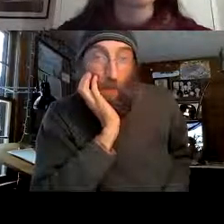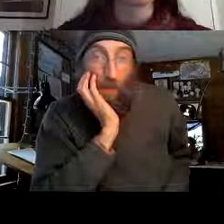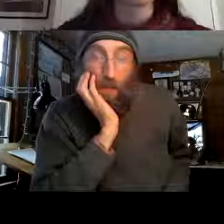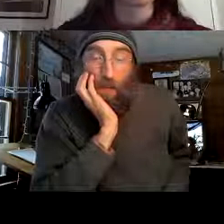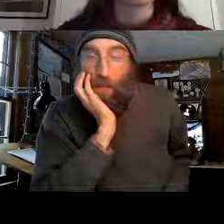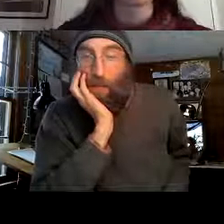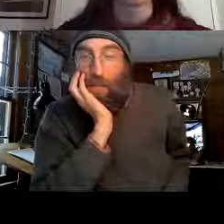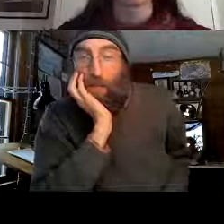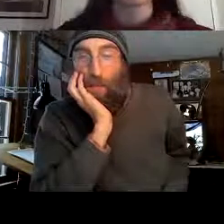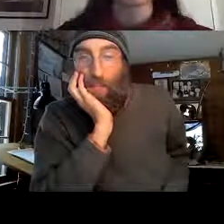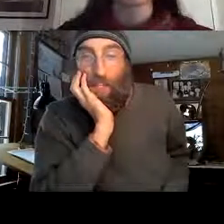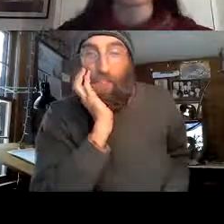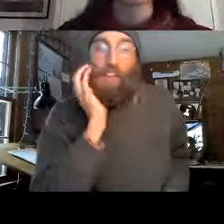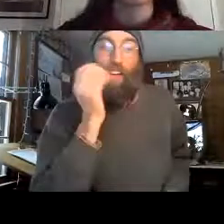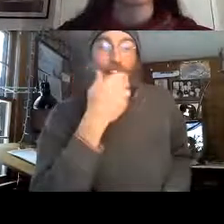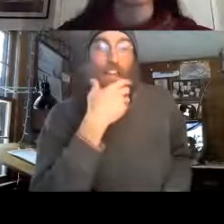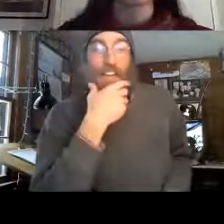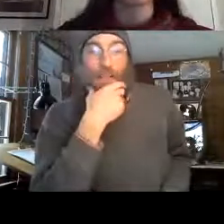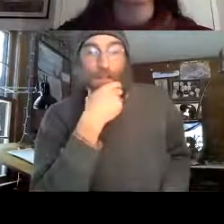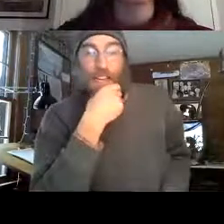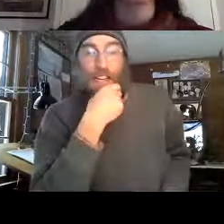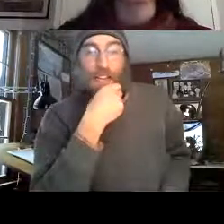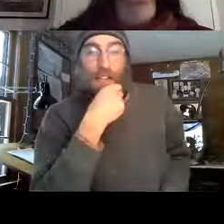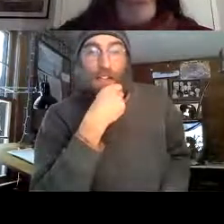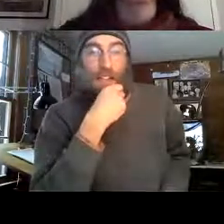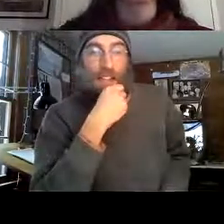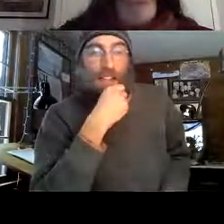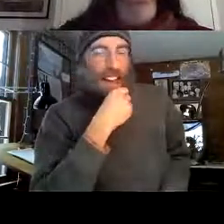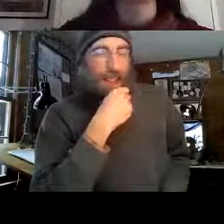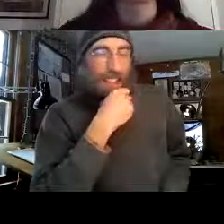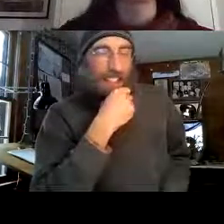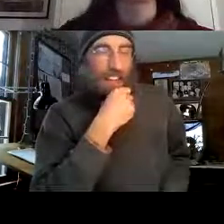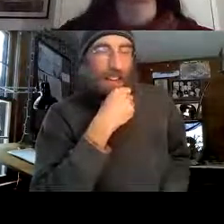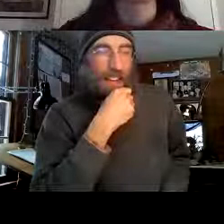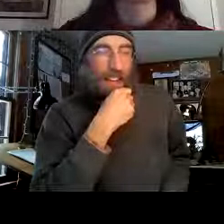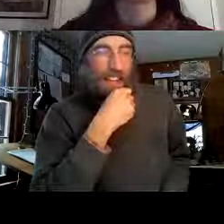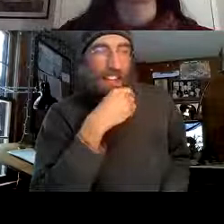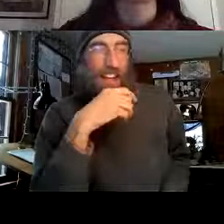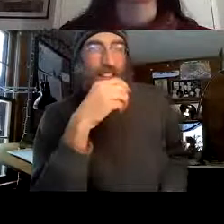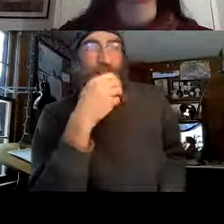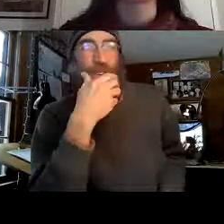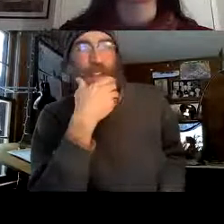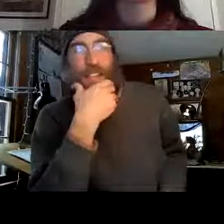what will *become* the Emancipation Pproclamation, right. Um, and he joins then, not really knowing what he signs up for.